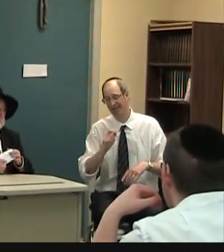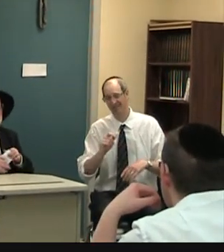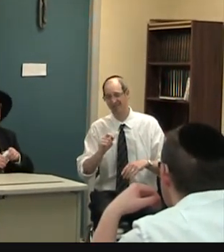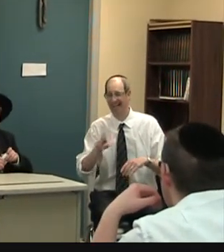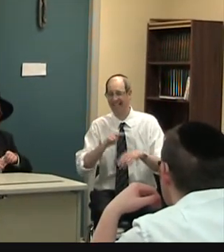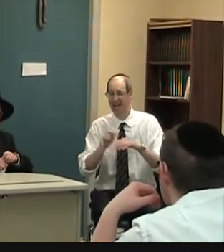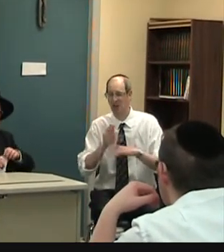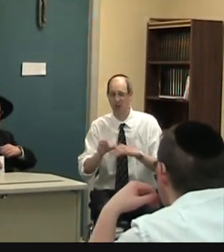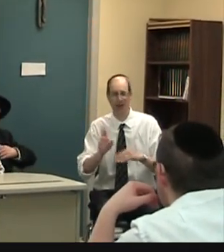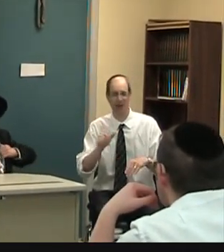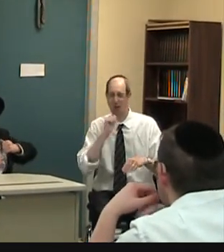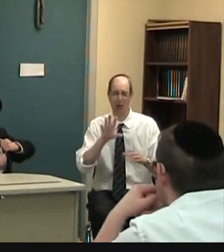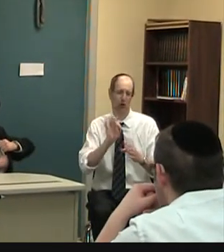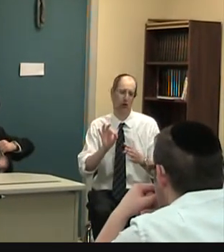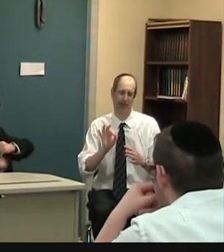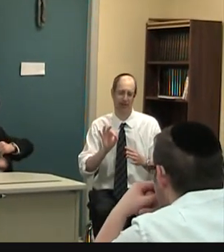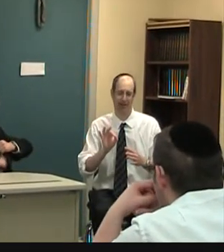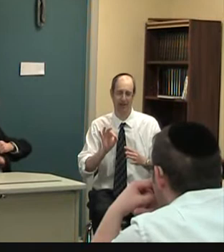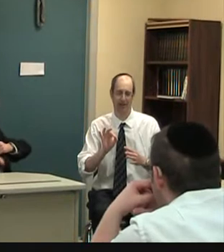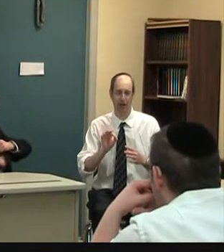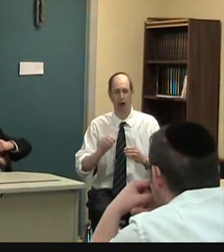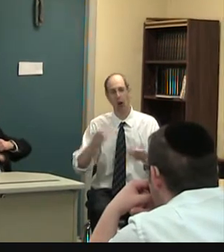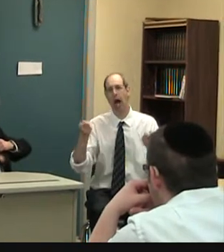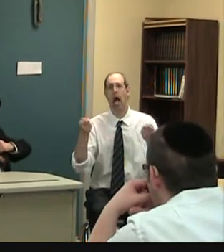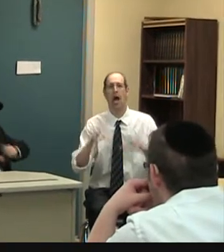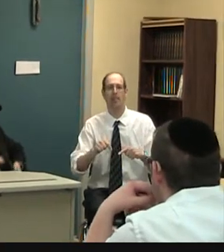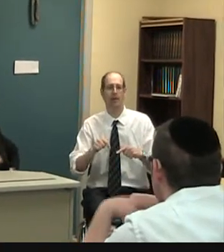someone emerges what emerges is that moniker - one who gave us the tyrunt